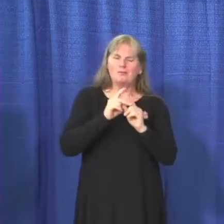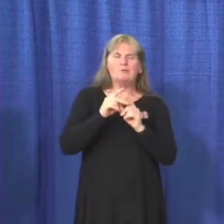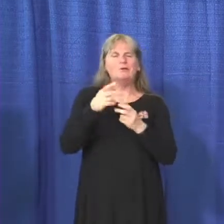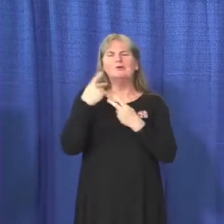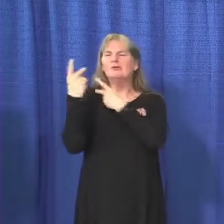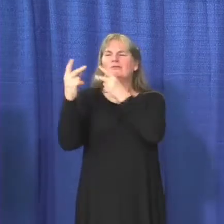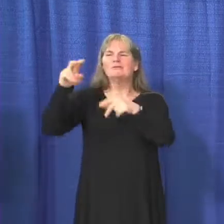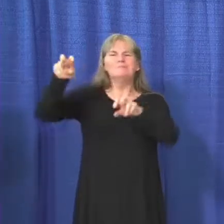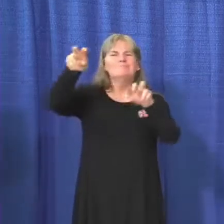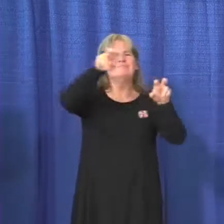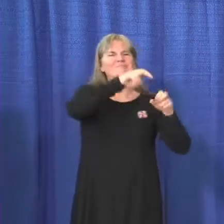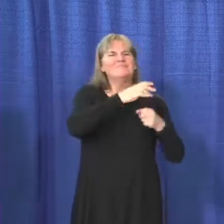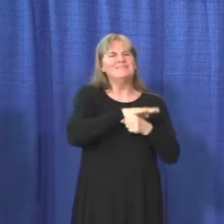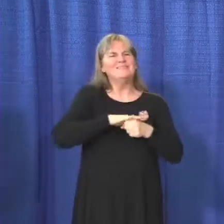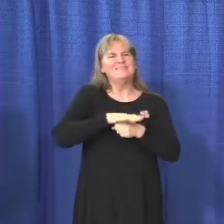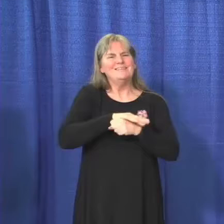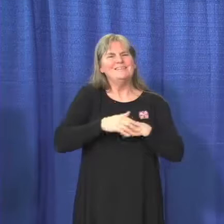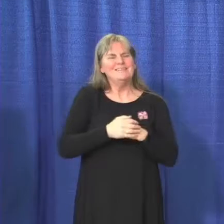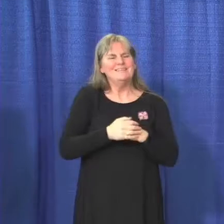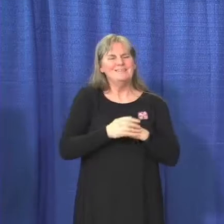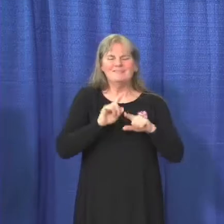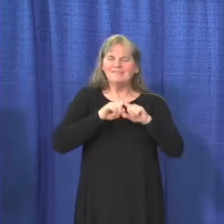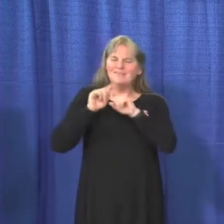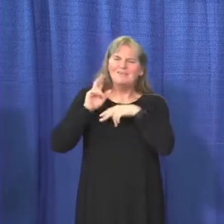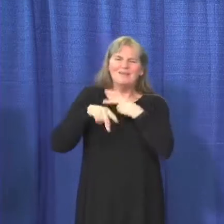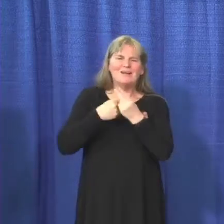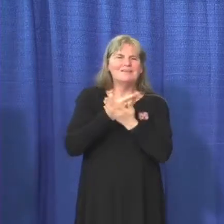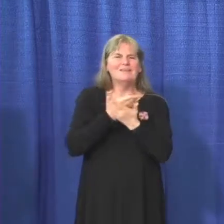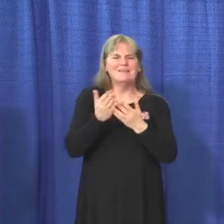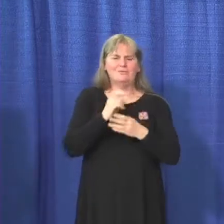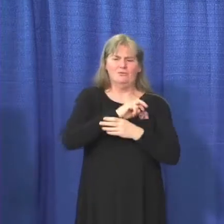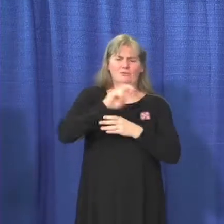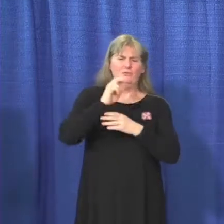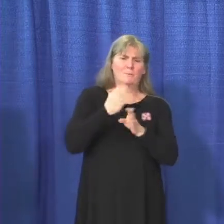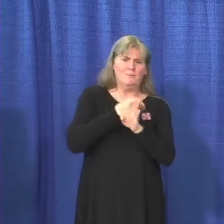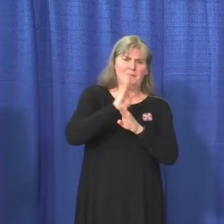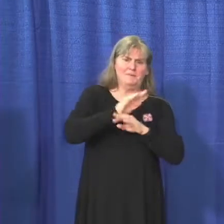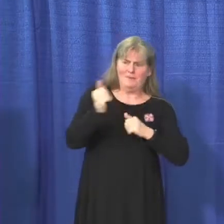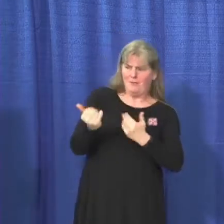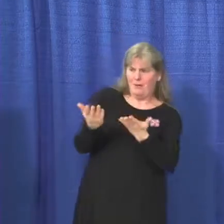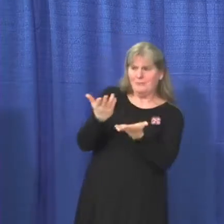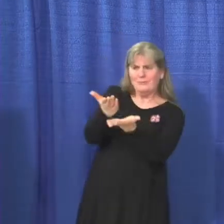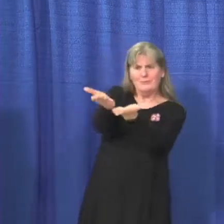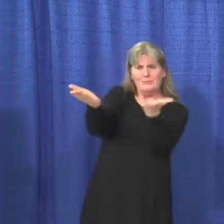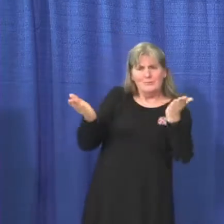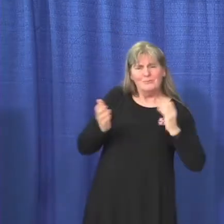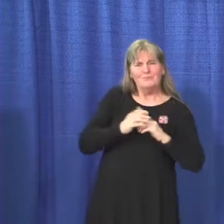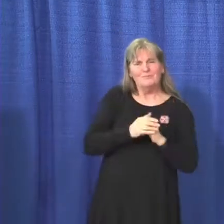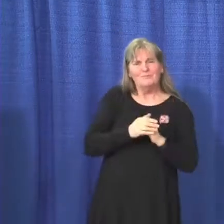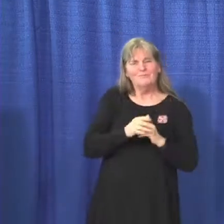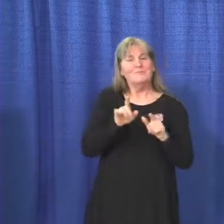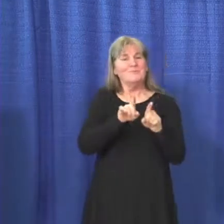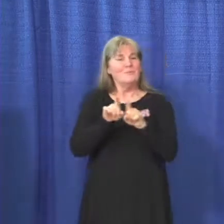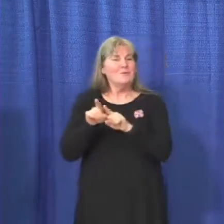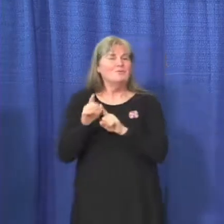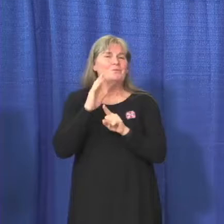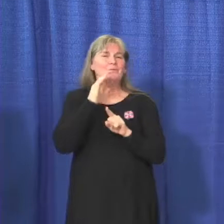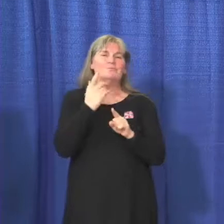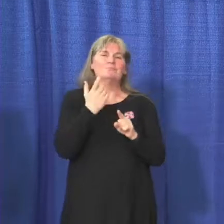offered by tourism industry, I am also pleased to share that will be committing over $50,000